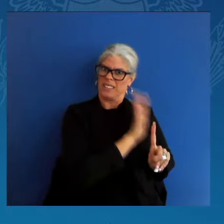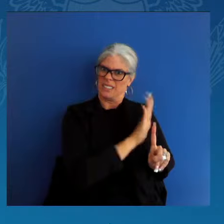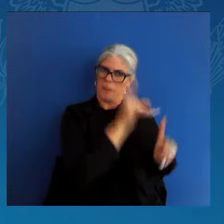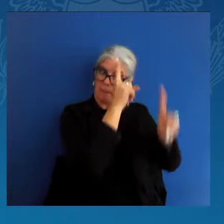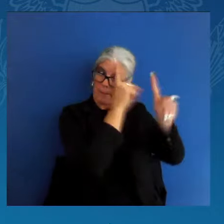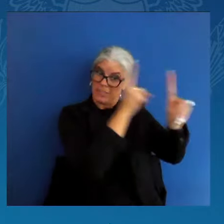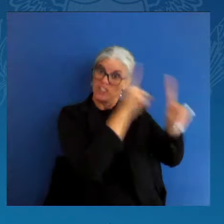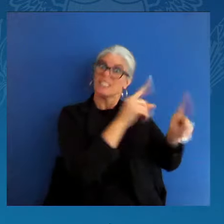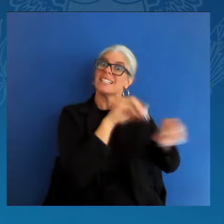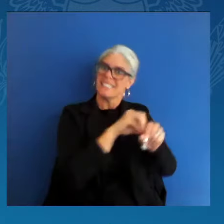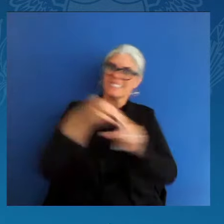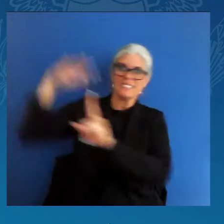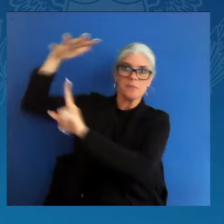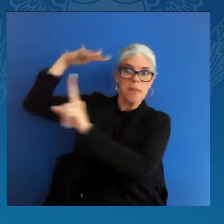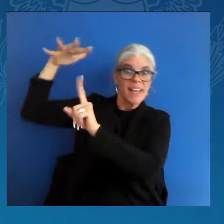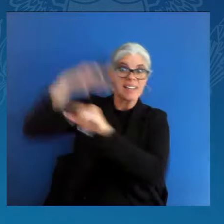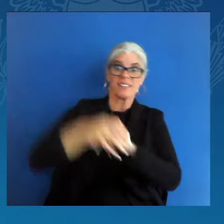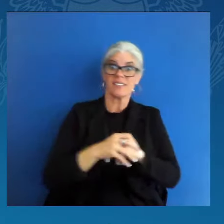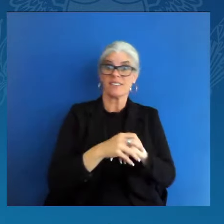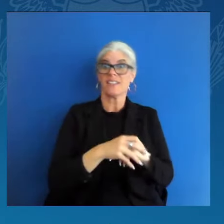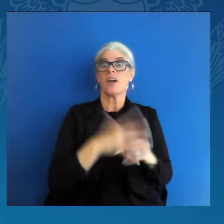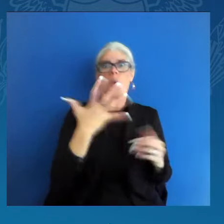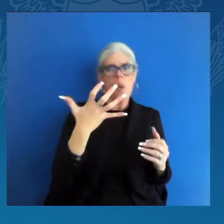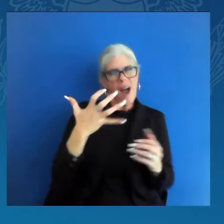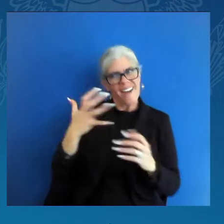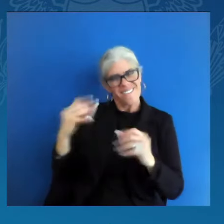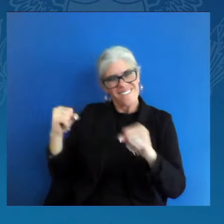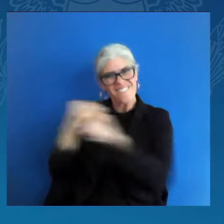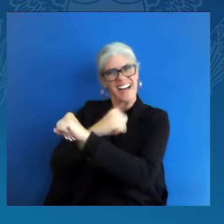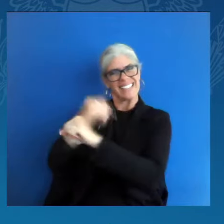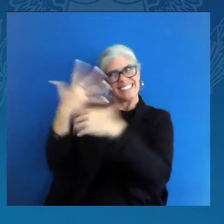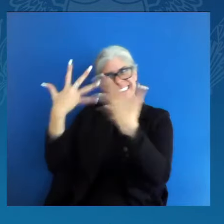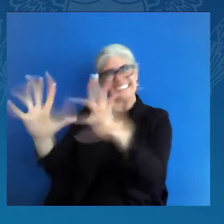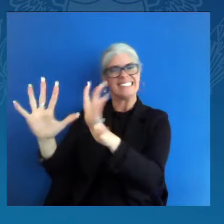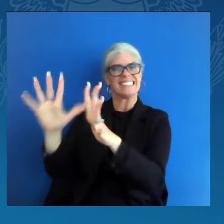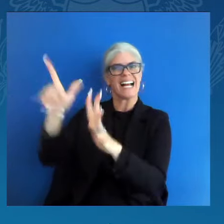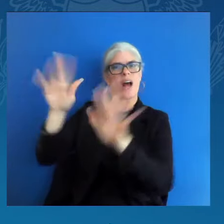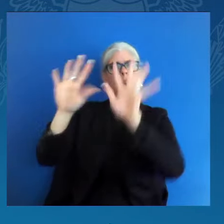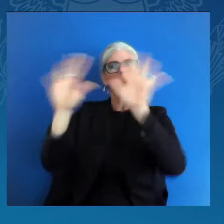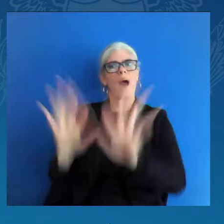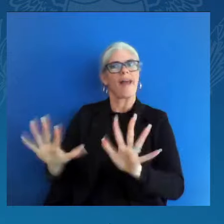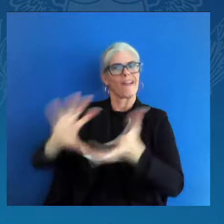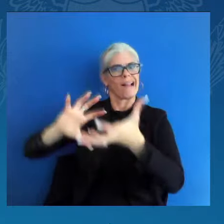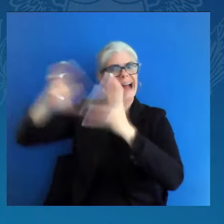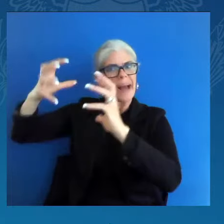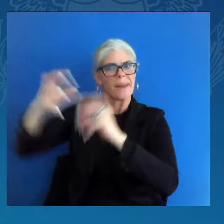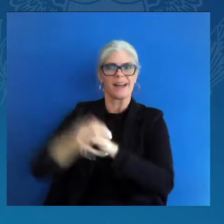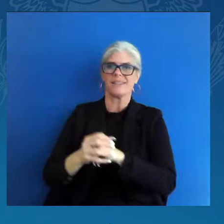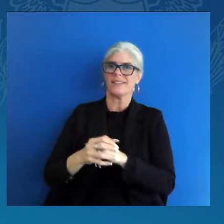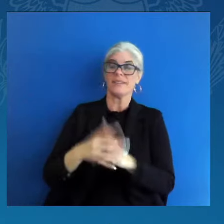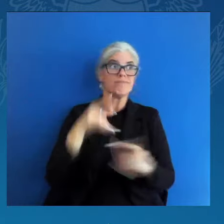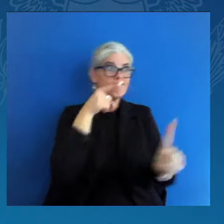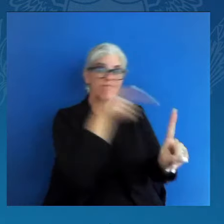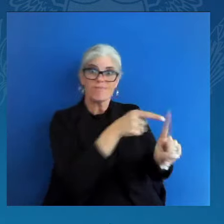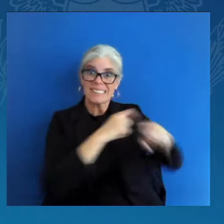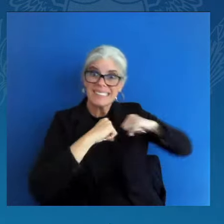or promoting international rules and norms, or creating jobs or leading the future of space exploration as just discussed.